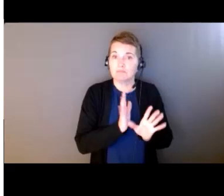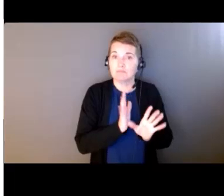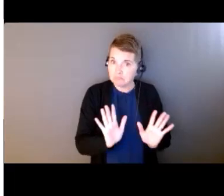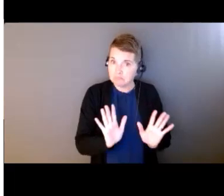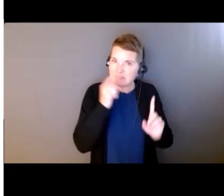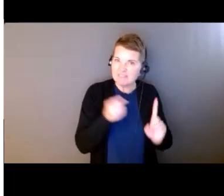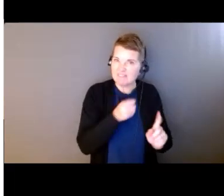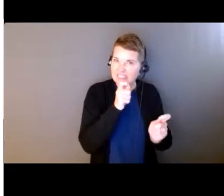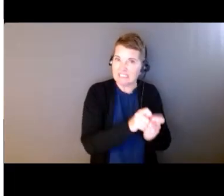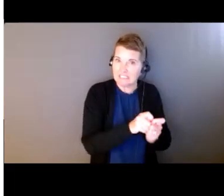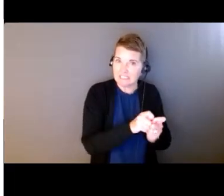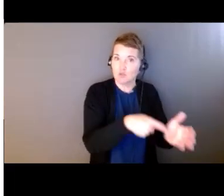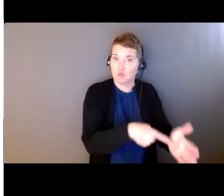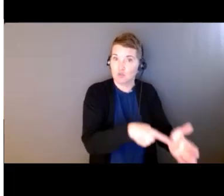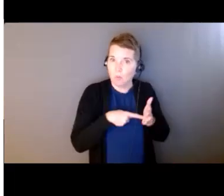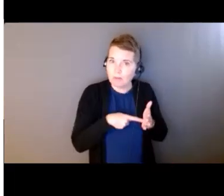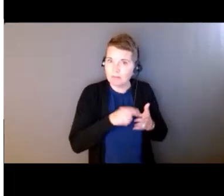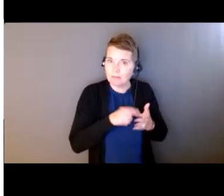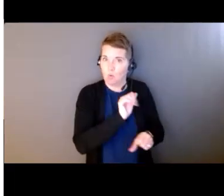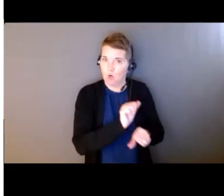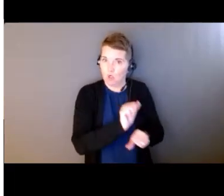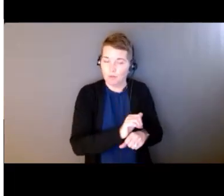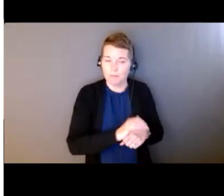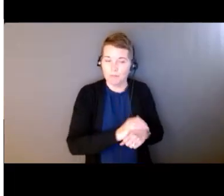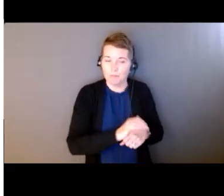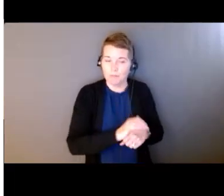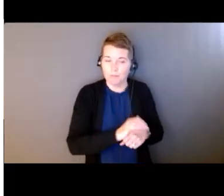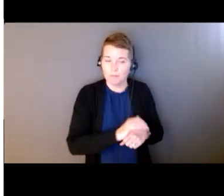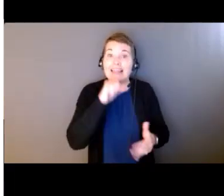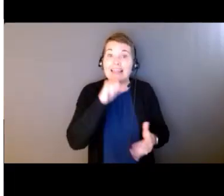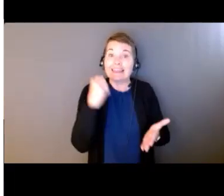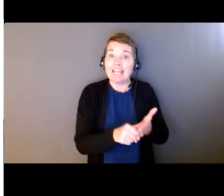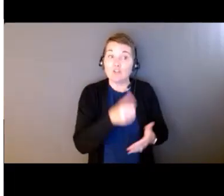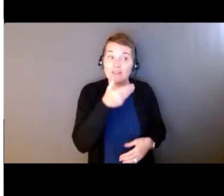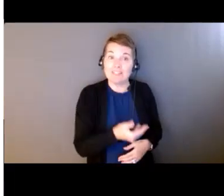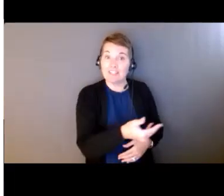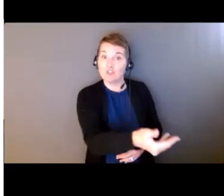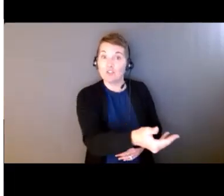Letters of invitation should be as detailed as possible, so we'll get into